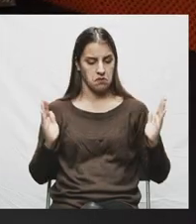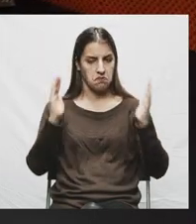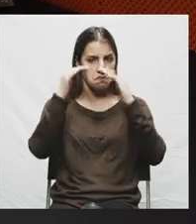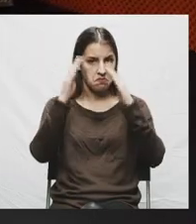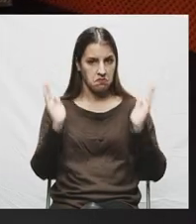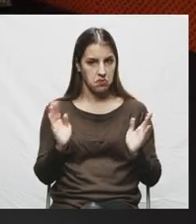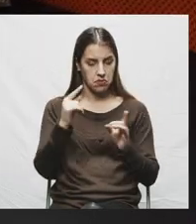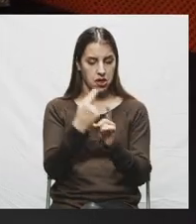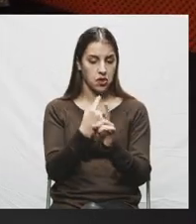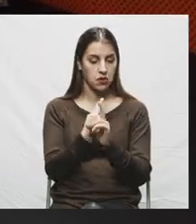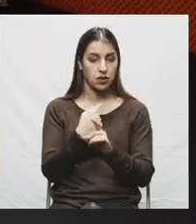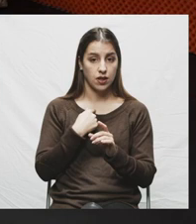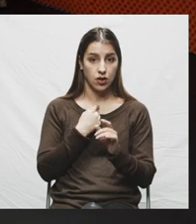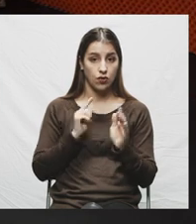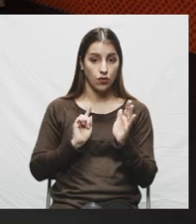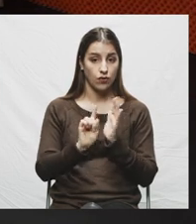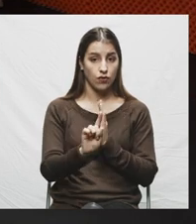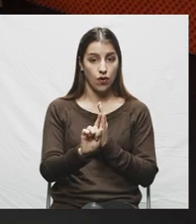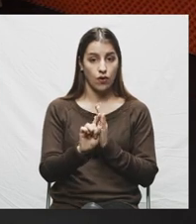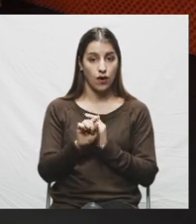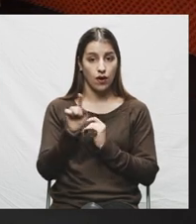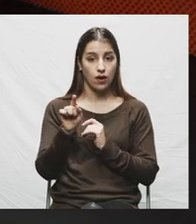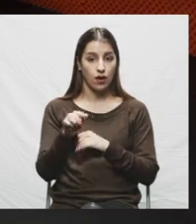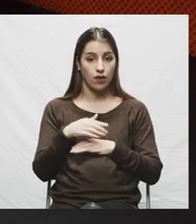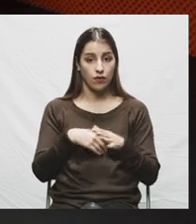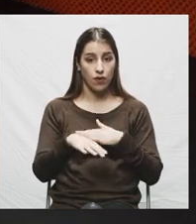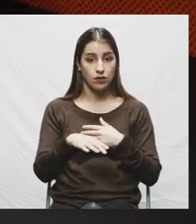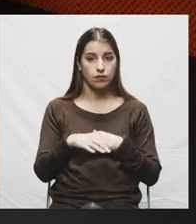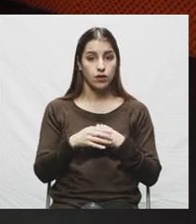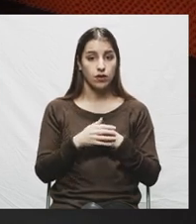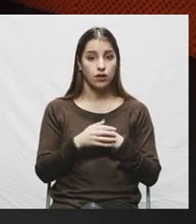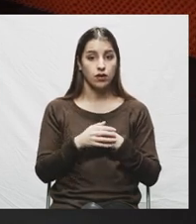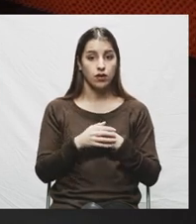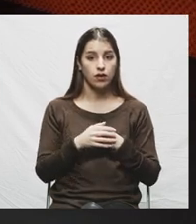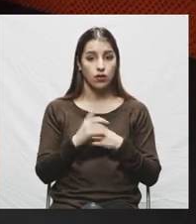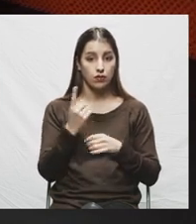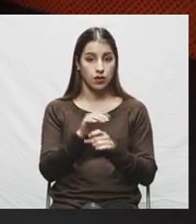a round thing, a bit spacey that provokes me a brutal asthma attack, like none I had ever had.